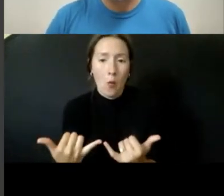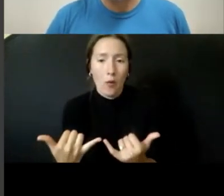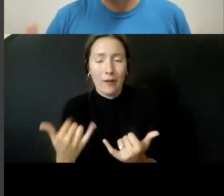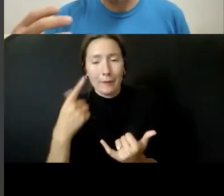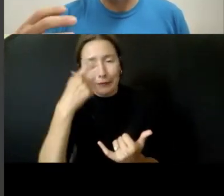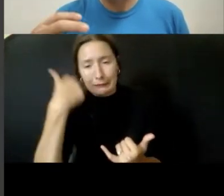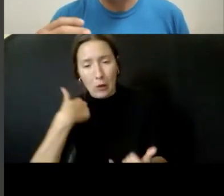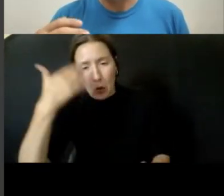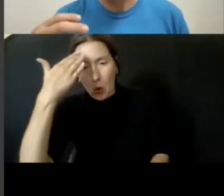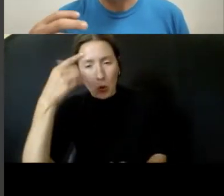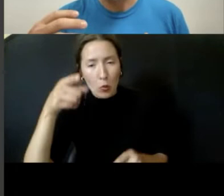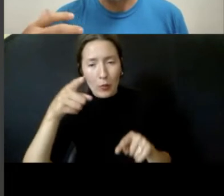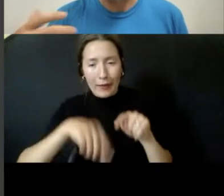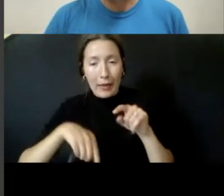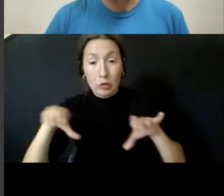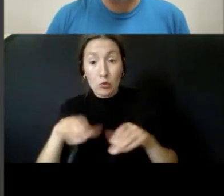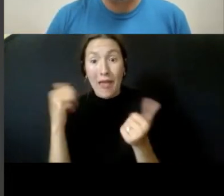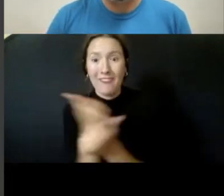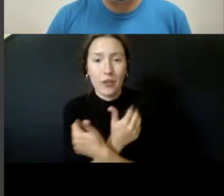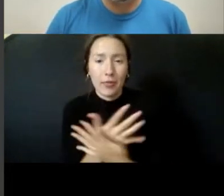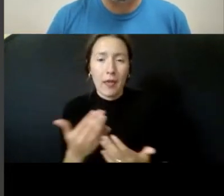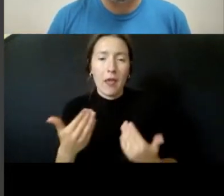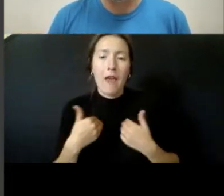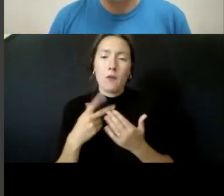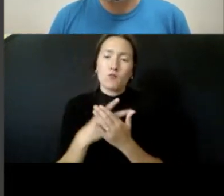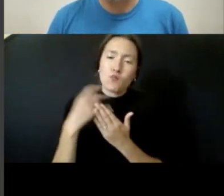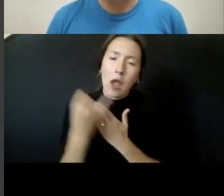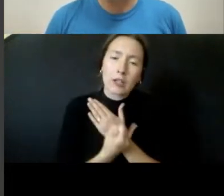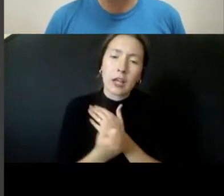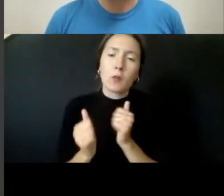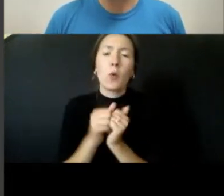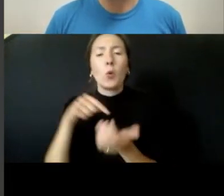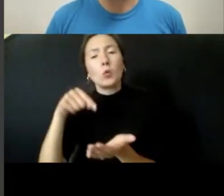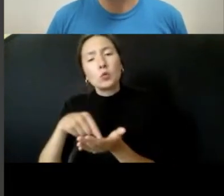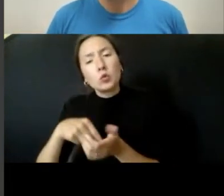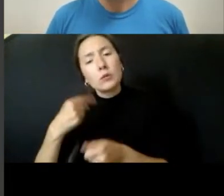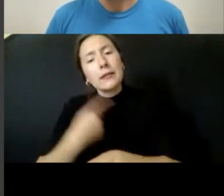um but if you do a little bit then we're gonna make a difference and i think if you can commit to